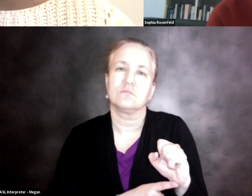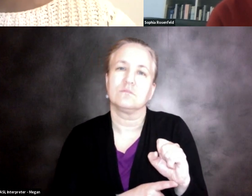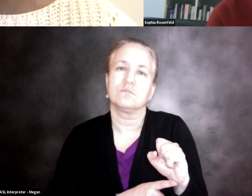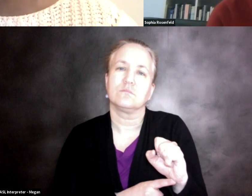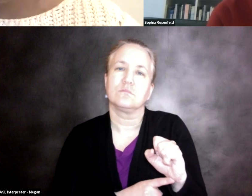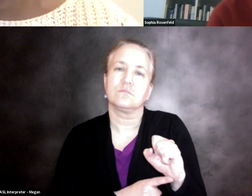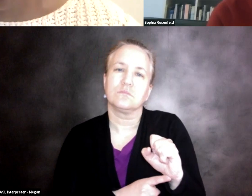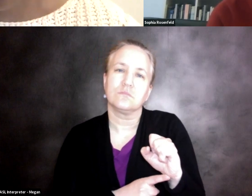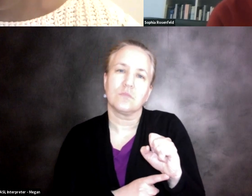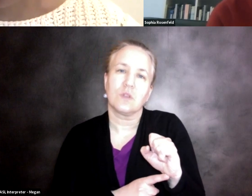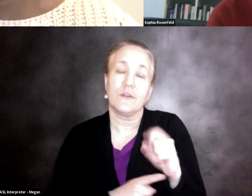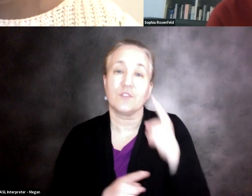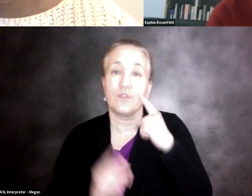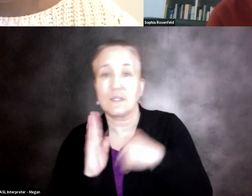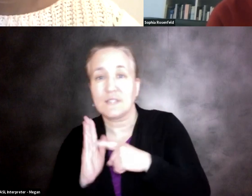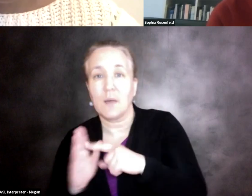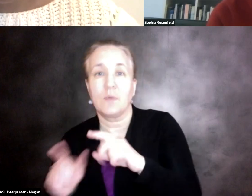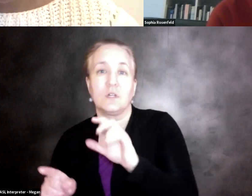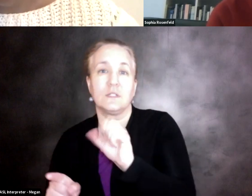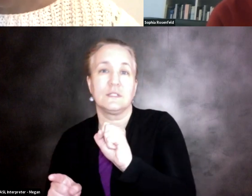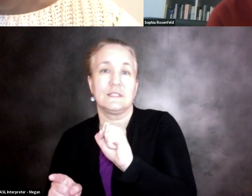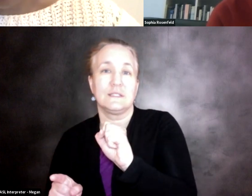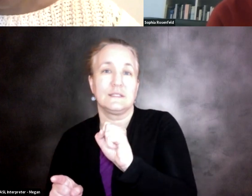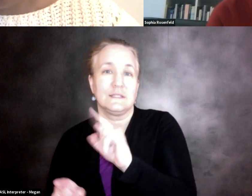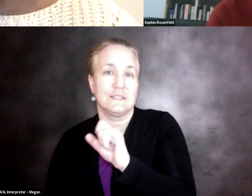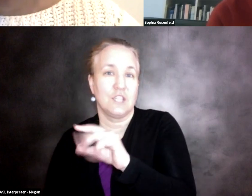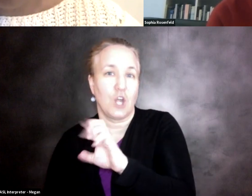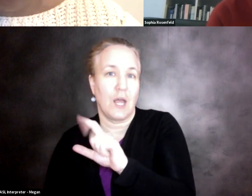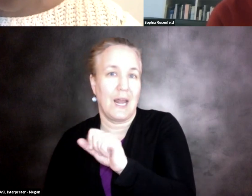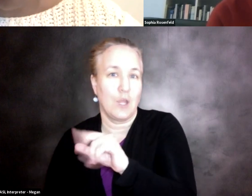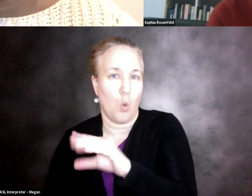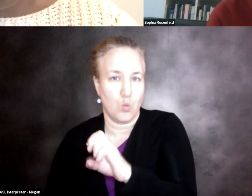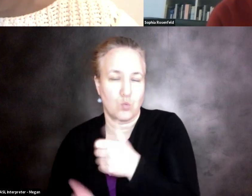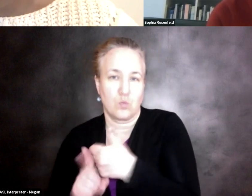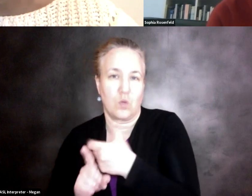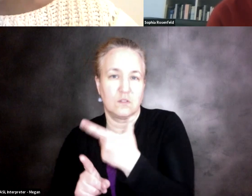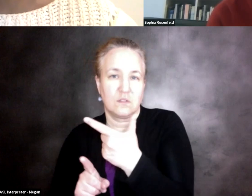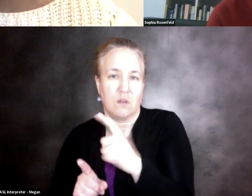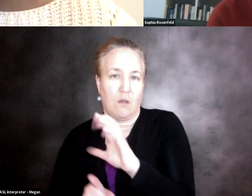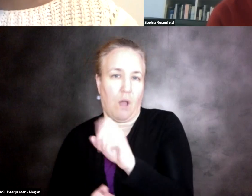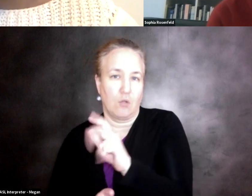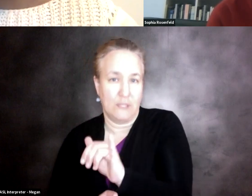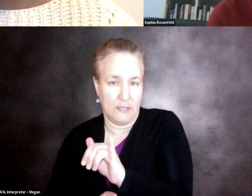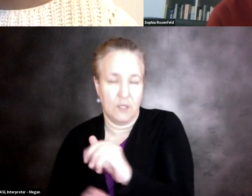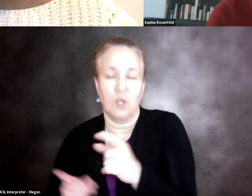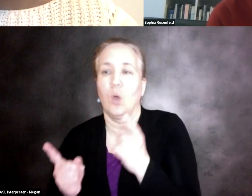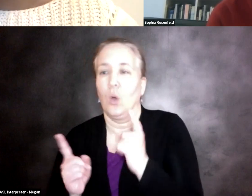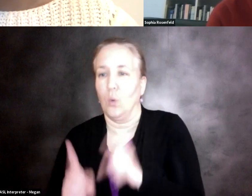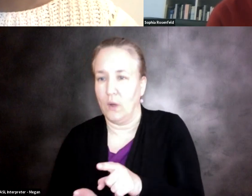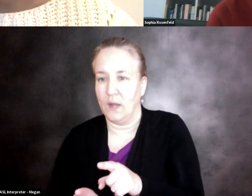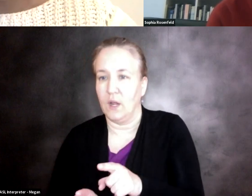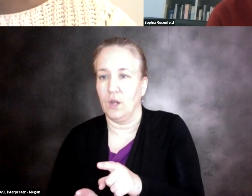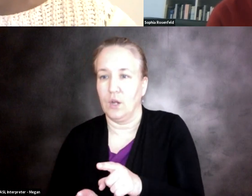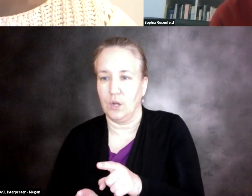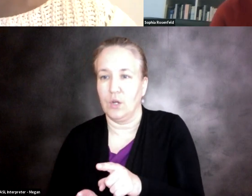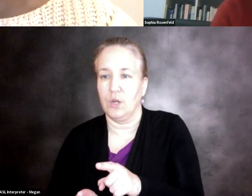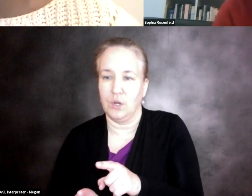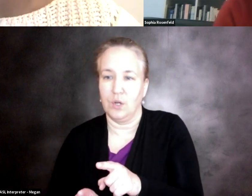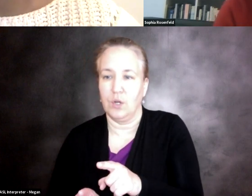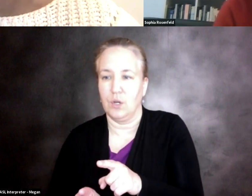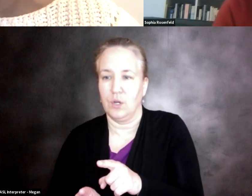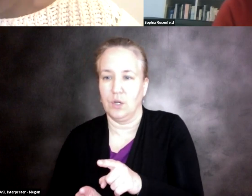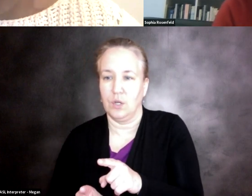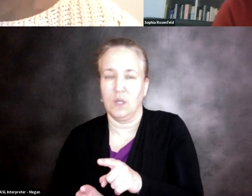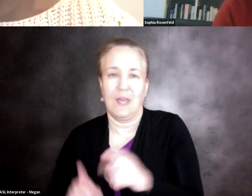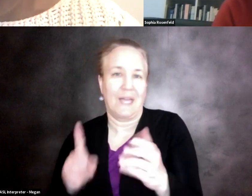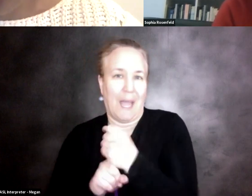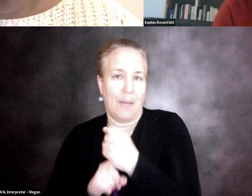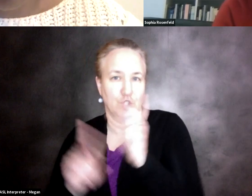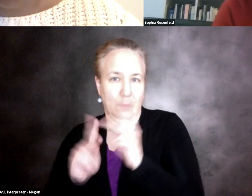Sierra Leone was a colony where enslaved captured people who